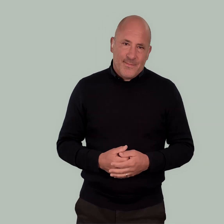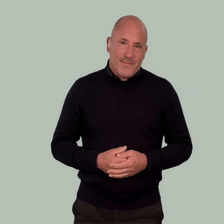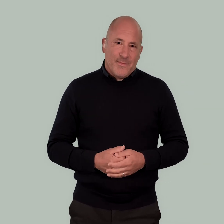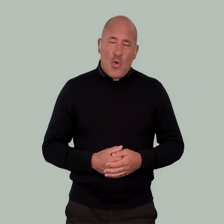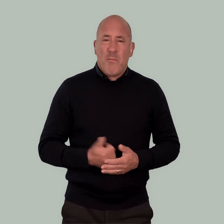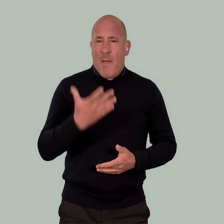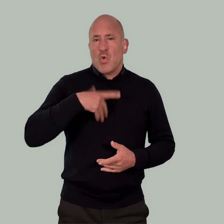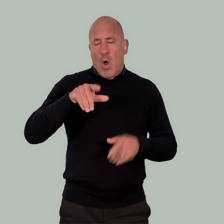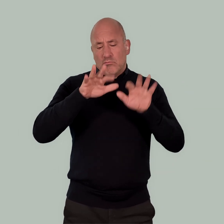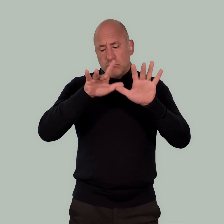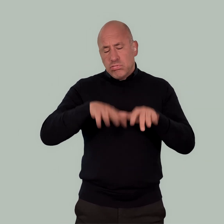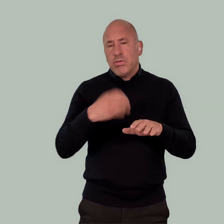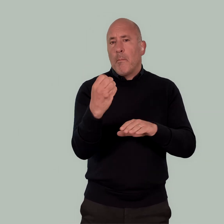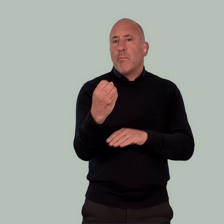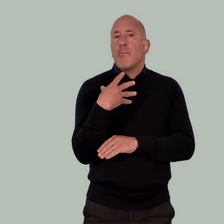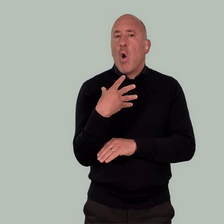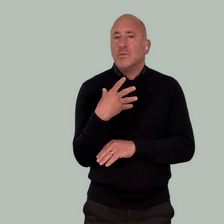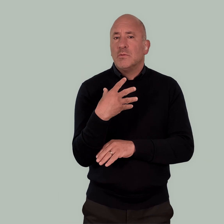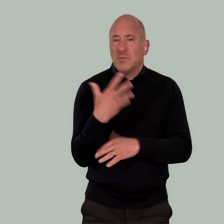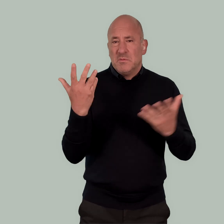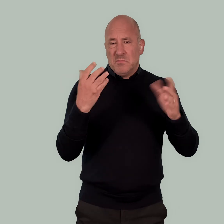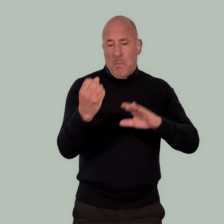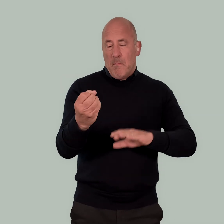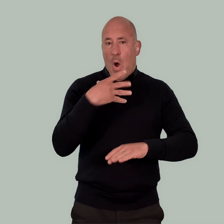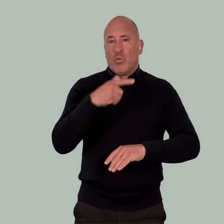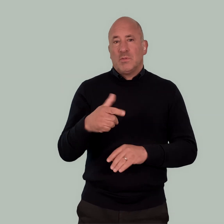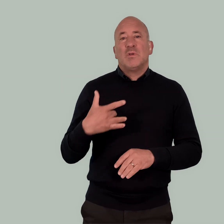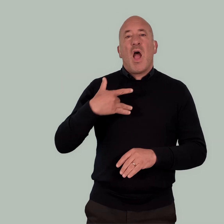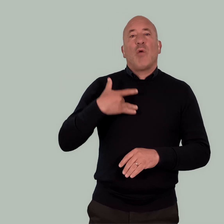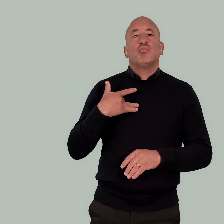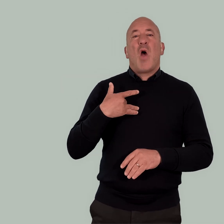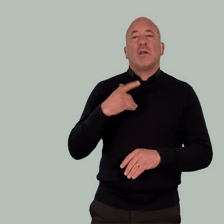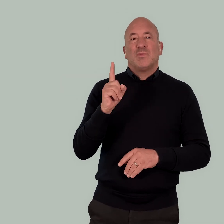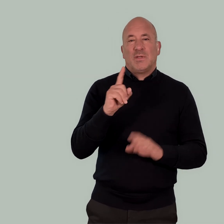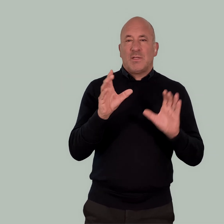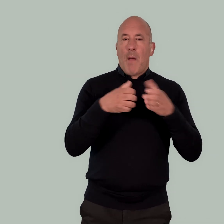By post If you would like to respond by post, please mail your response